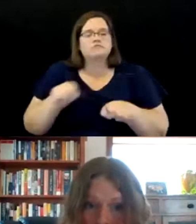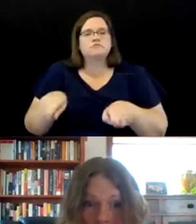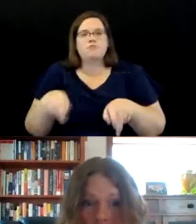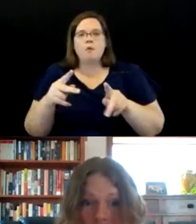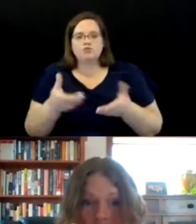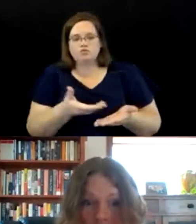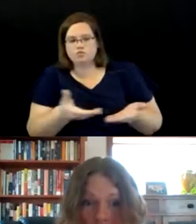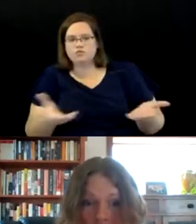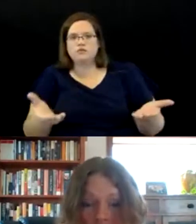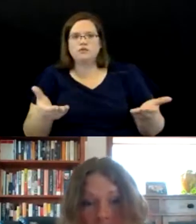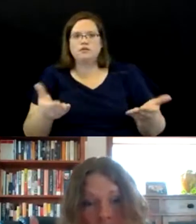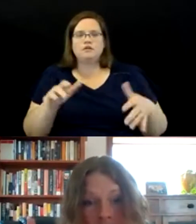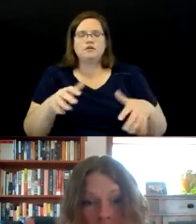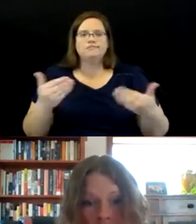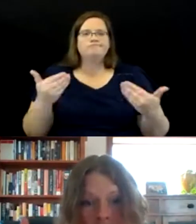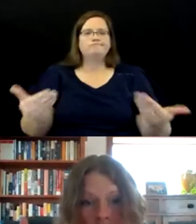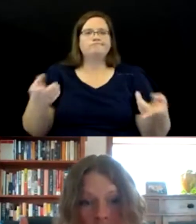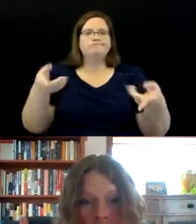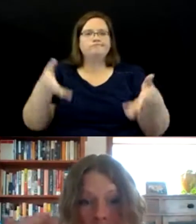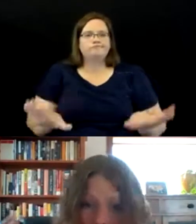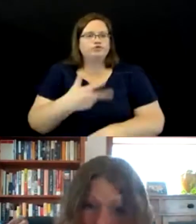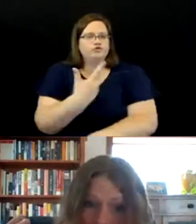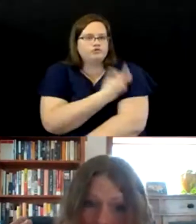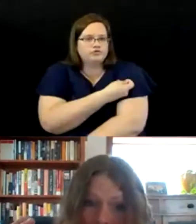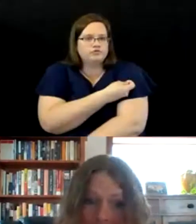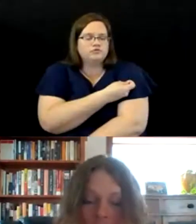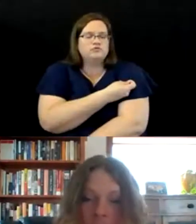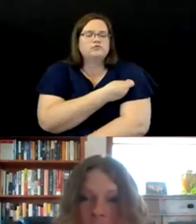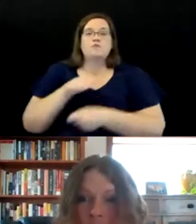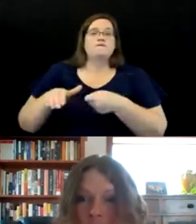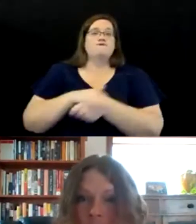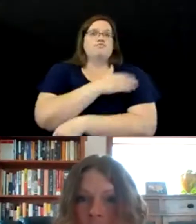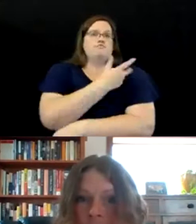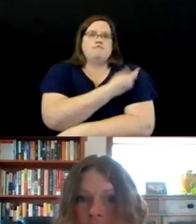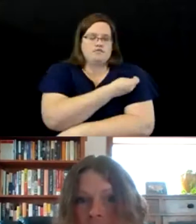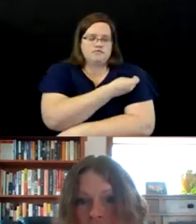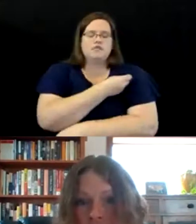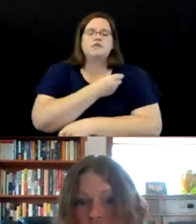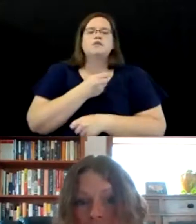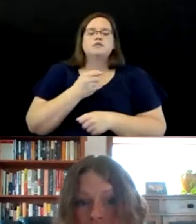and be considered fully vaccinated. So looking to July